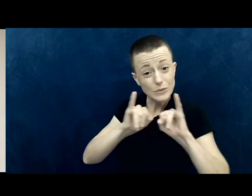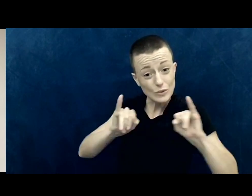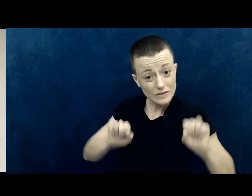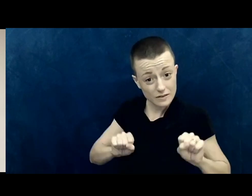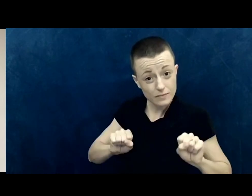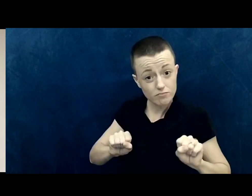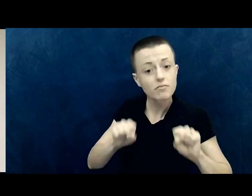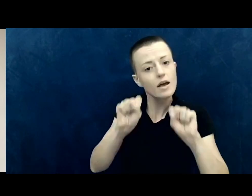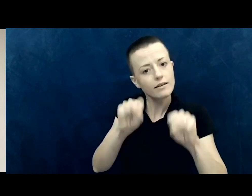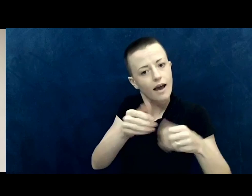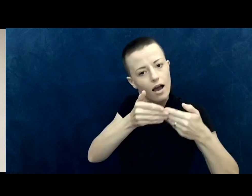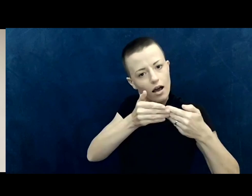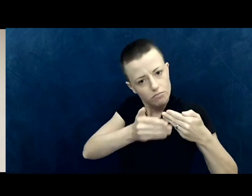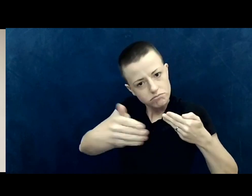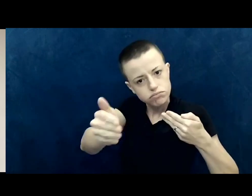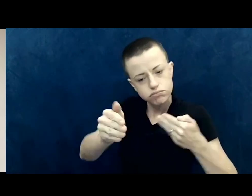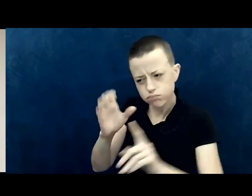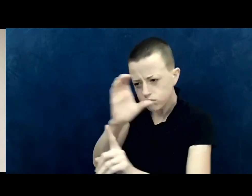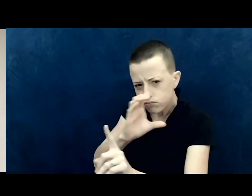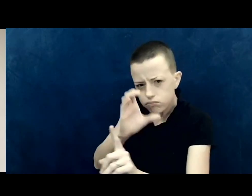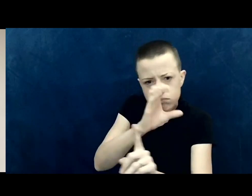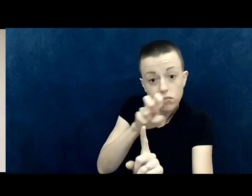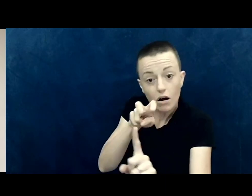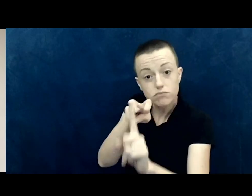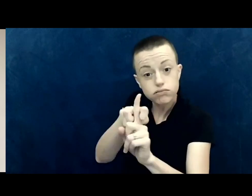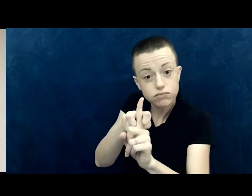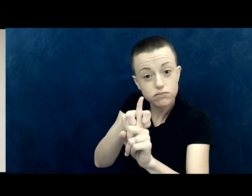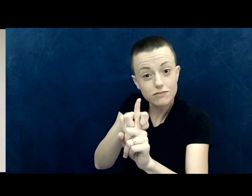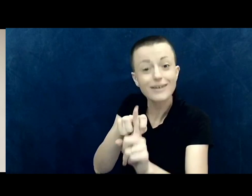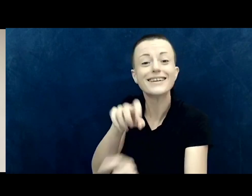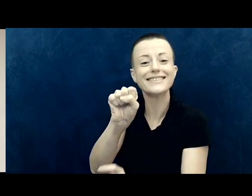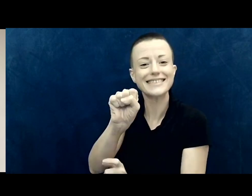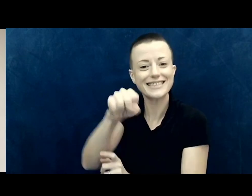and keep you either from being infected or falling seriously ill.